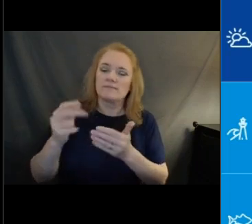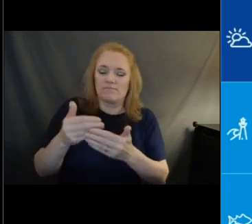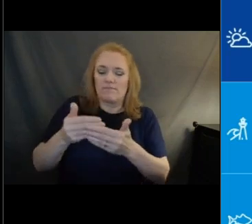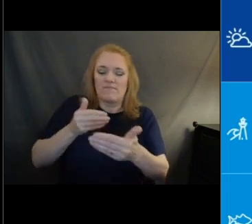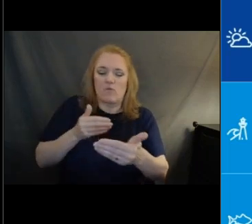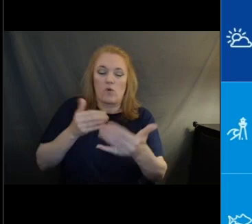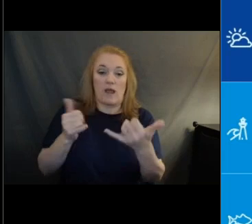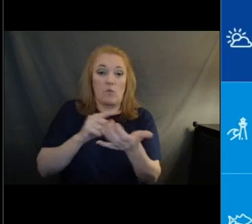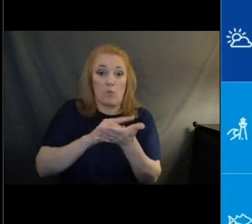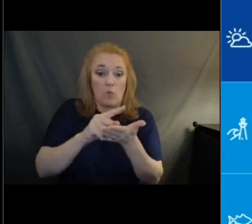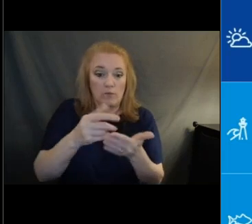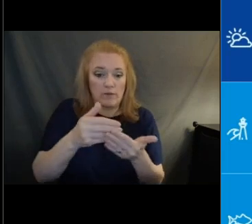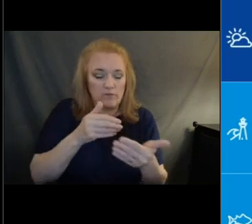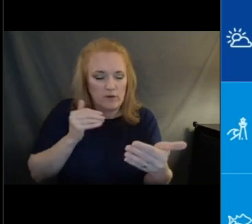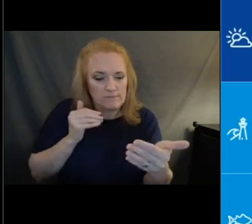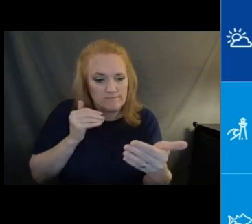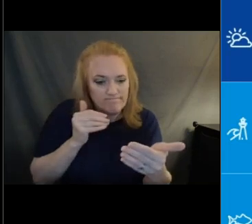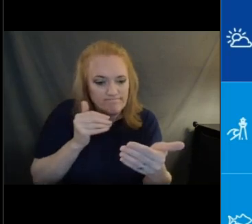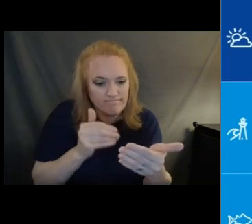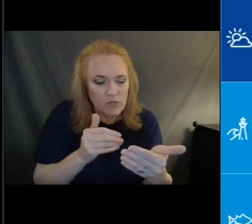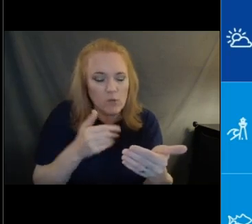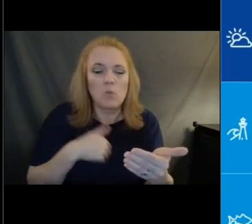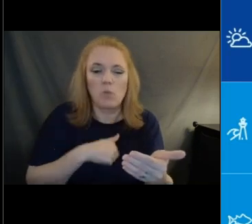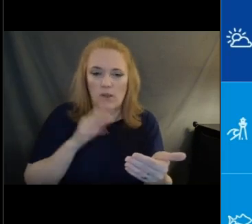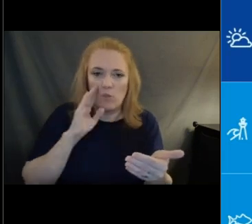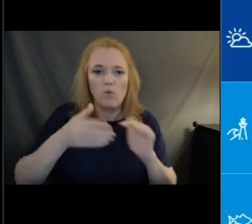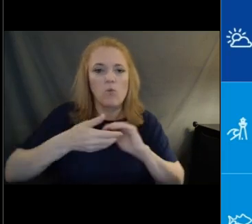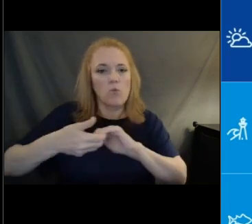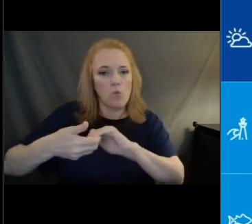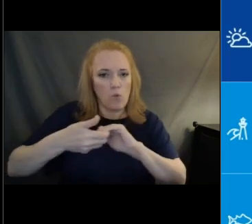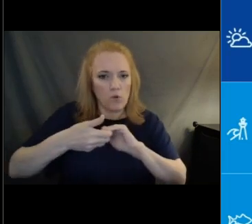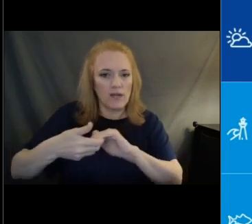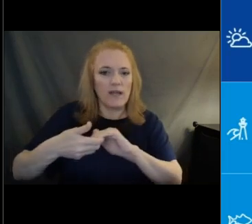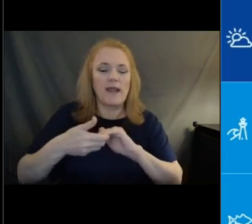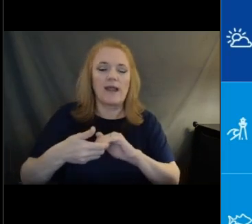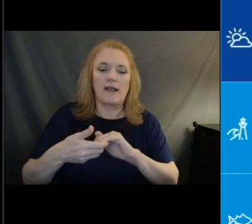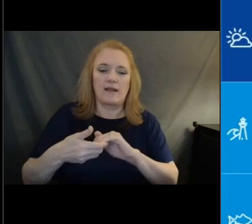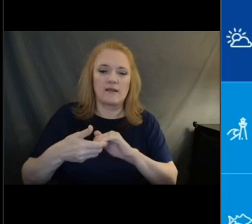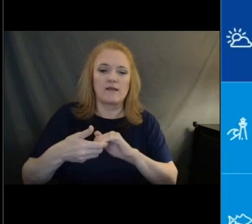WPC and the Climate Prediction Center will coordinate on transitioning the Key Messages